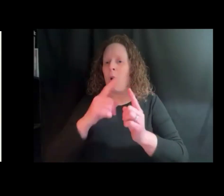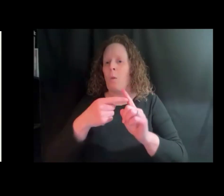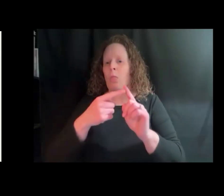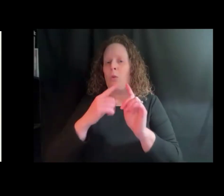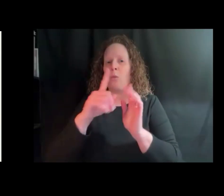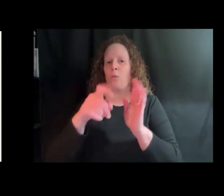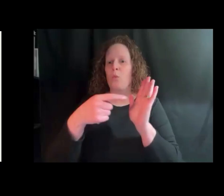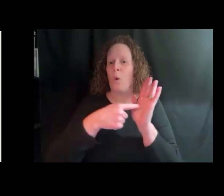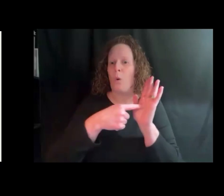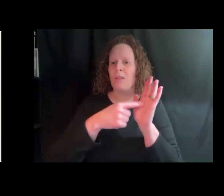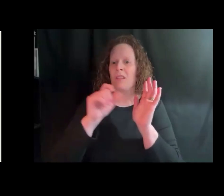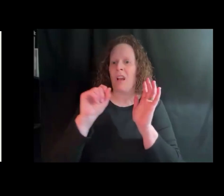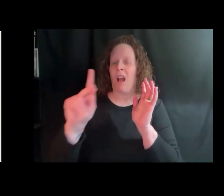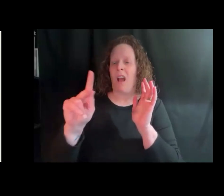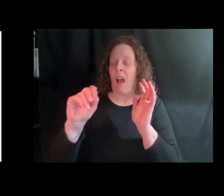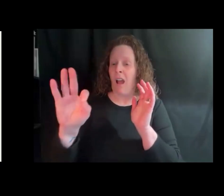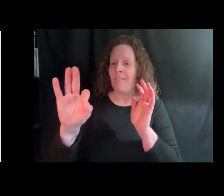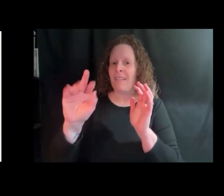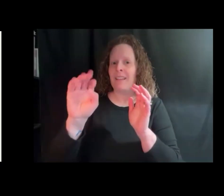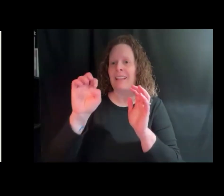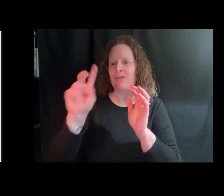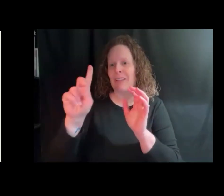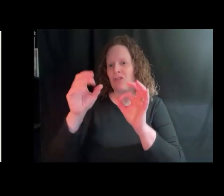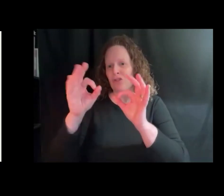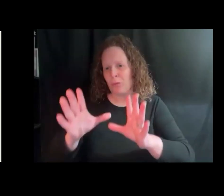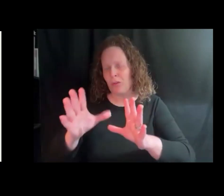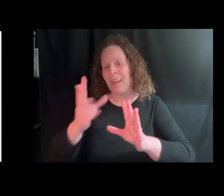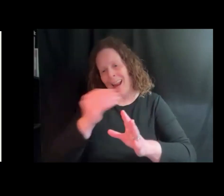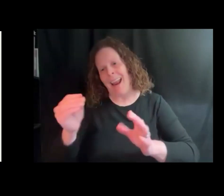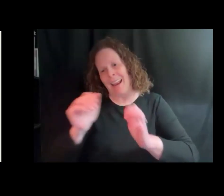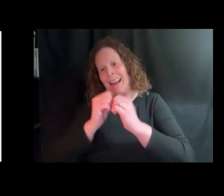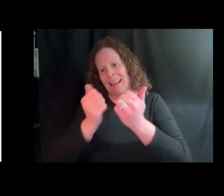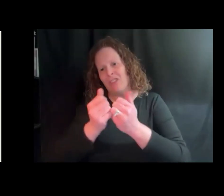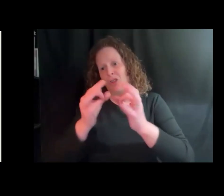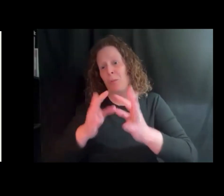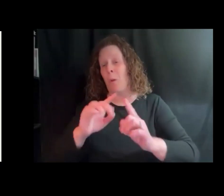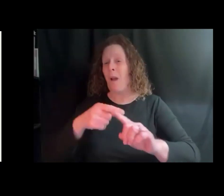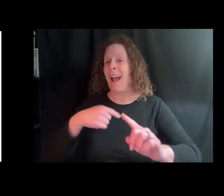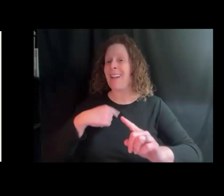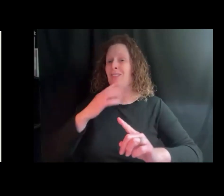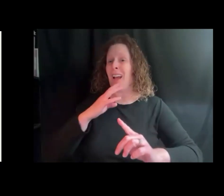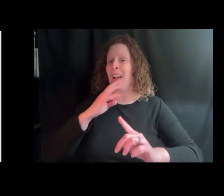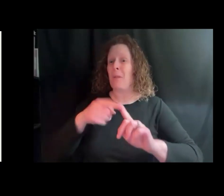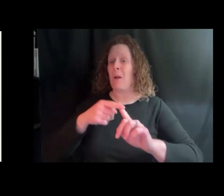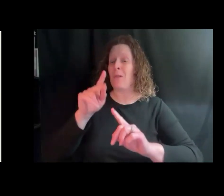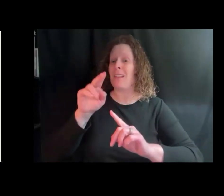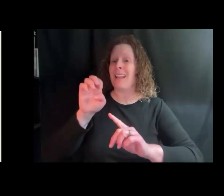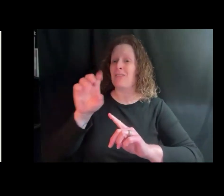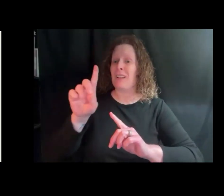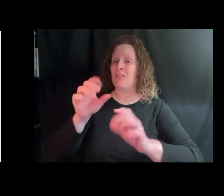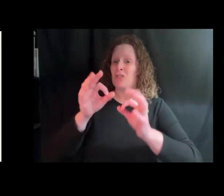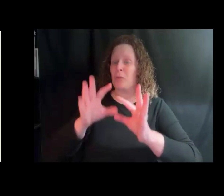So I wanna talk to you a little bit about the role of the educational interpreter and the agency interpreters.